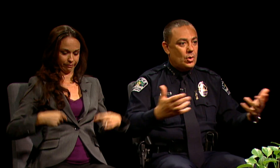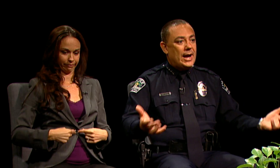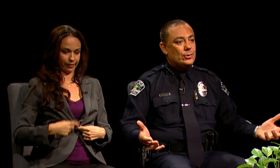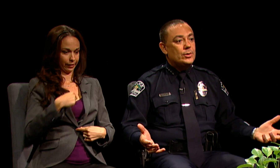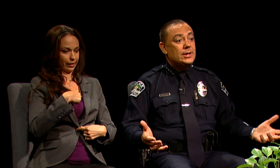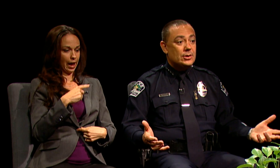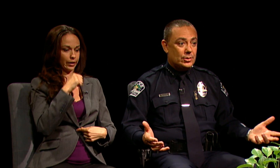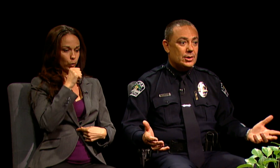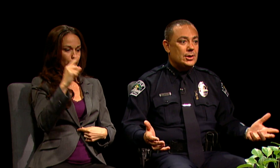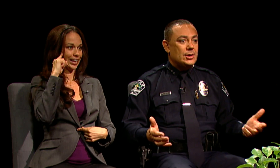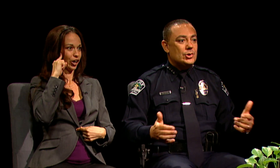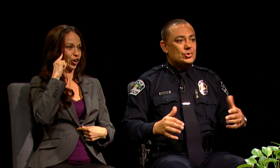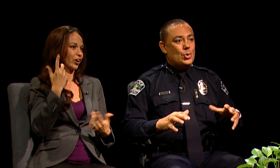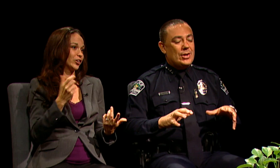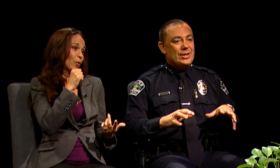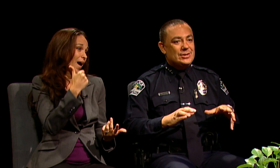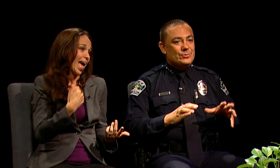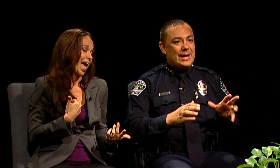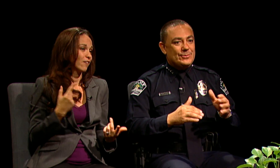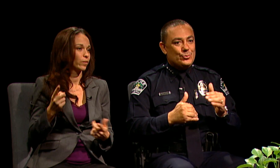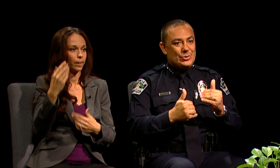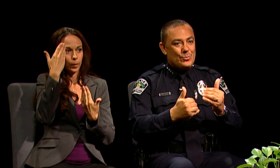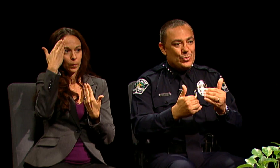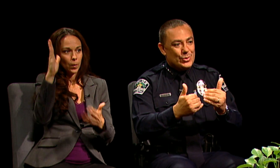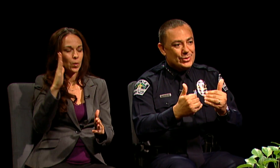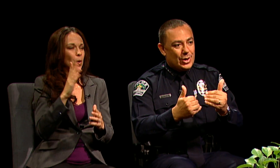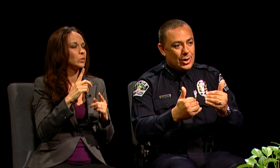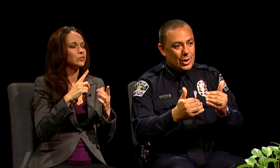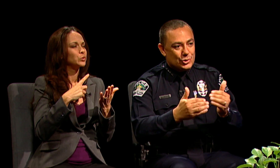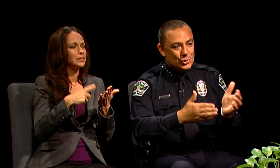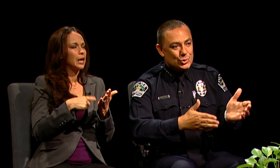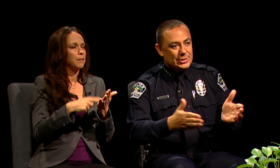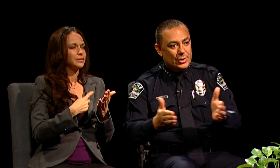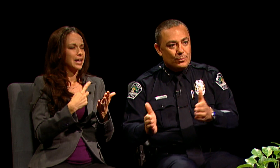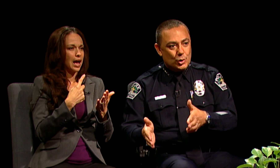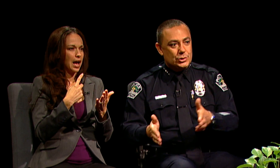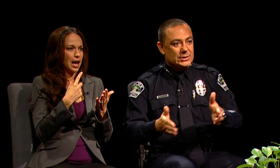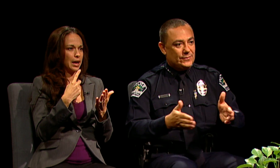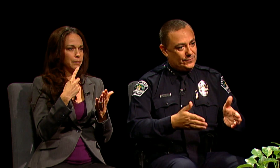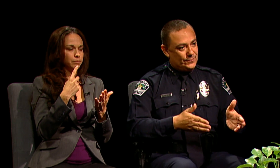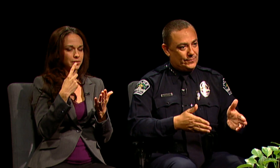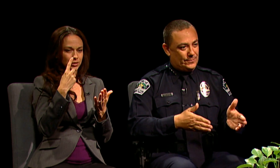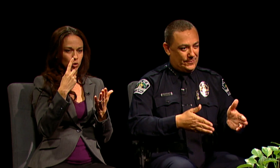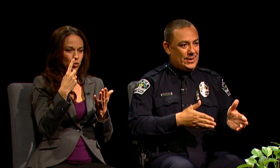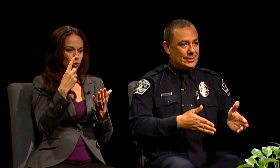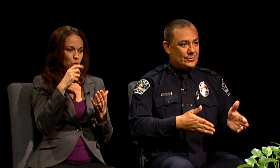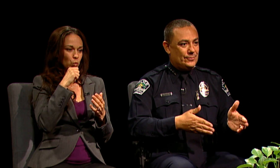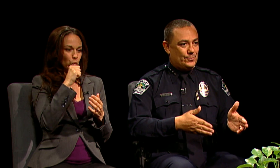YOU KNOW "I DON'T HEAR". SO I THINK SOMETIMES WE DON'T PUT OUR SHOES IN THE OTHER PERSON'S FEET.